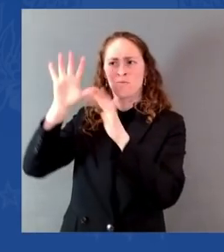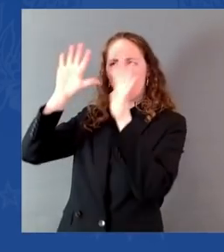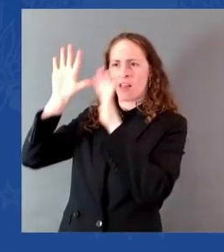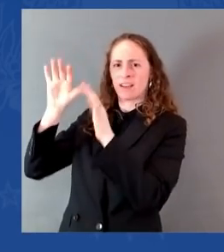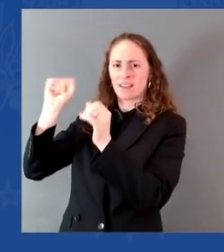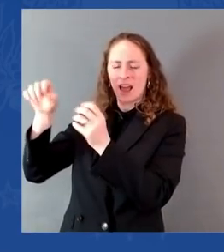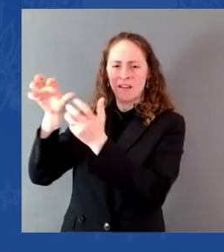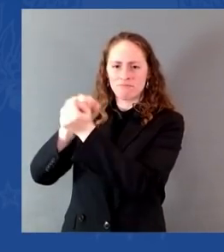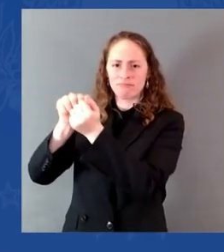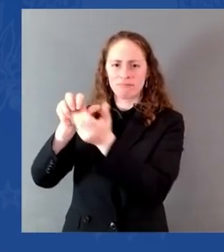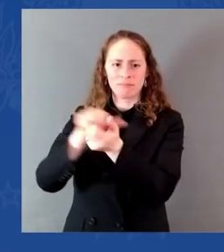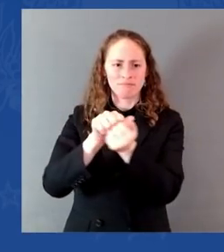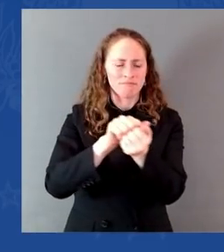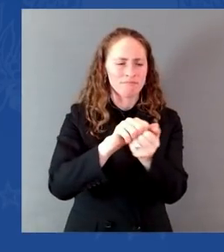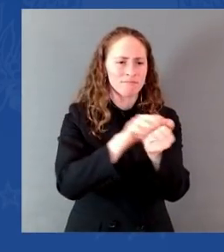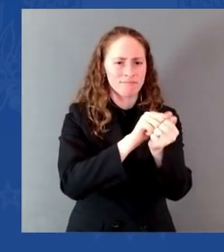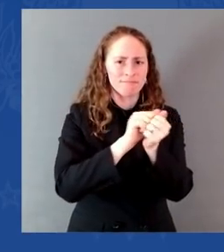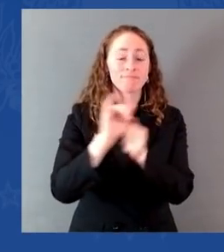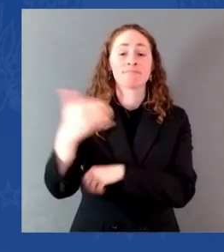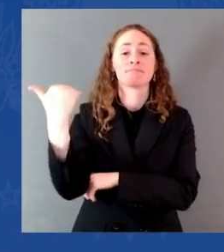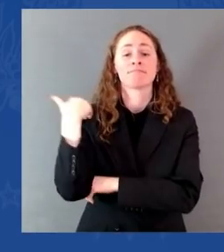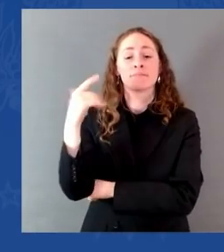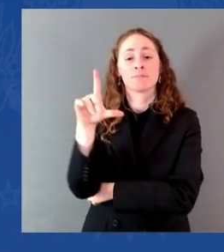On that day, I told the people of Joplin,